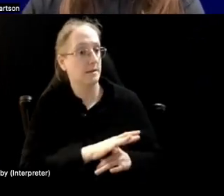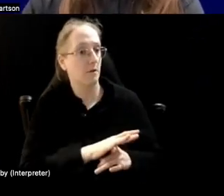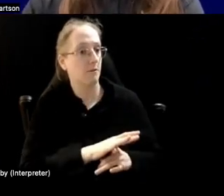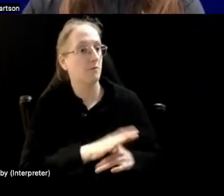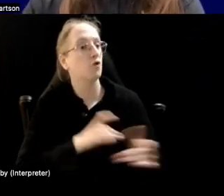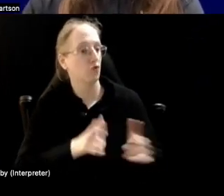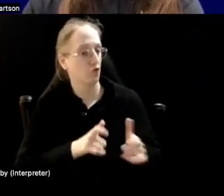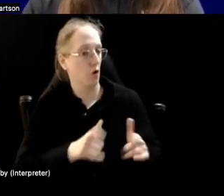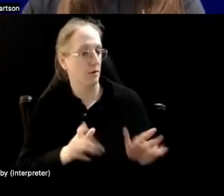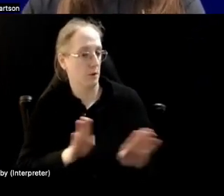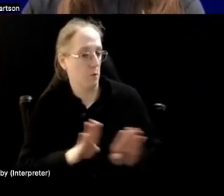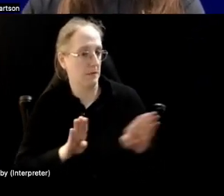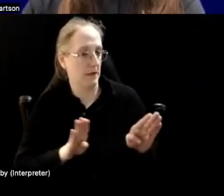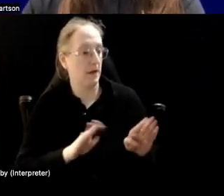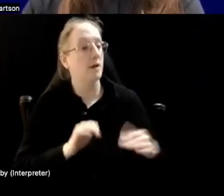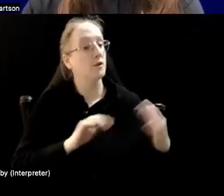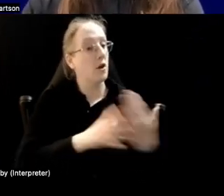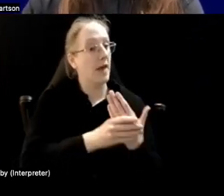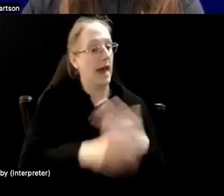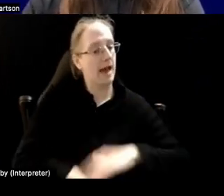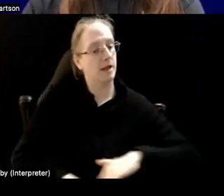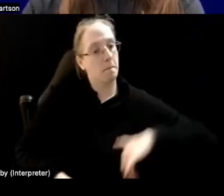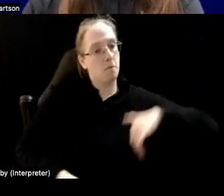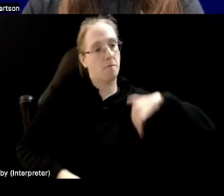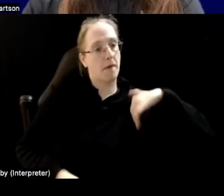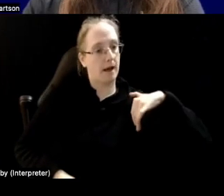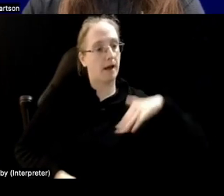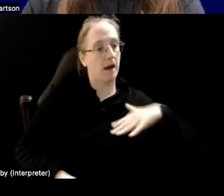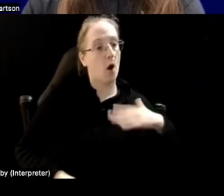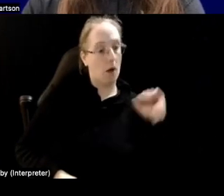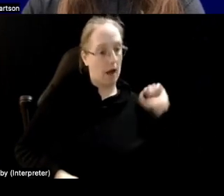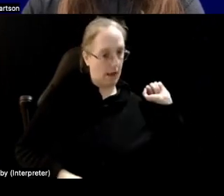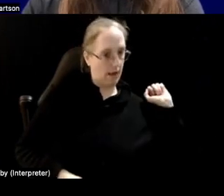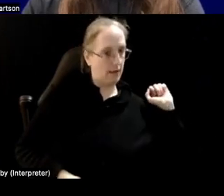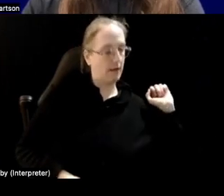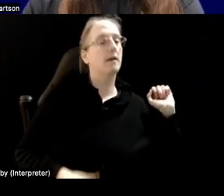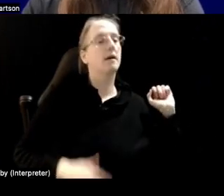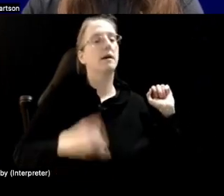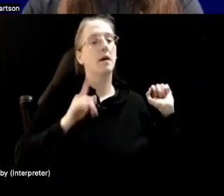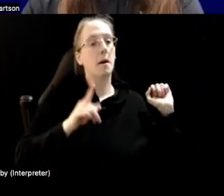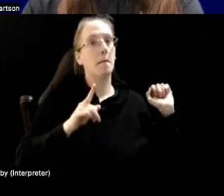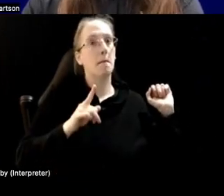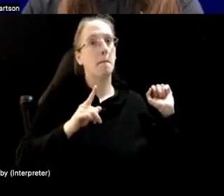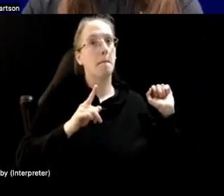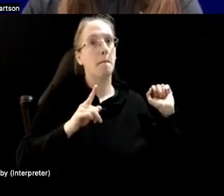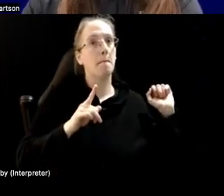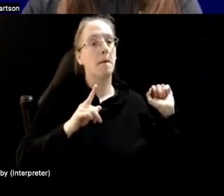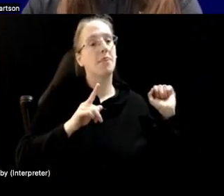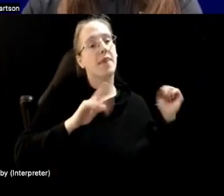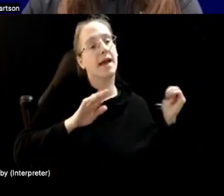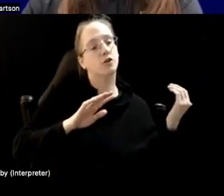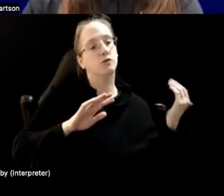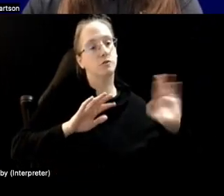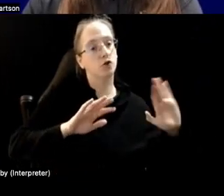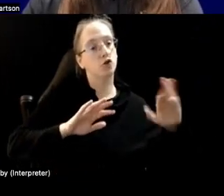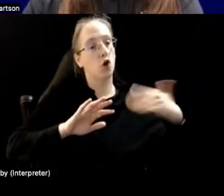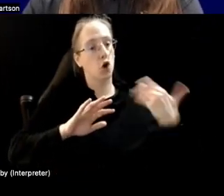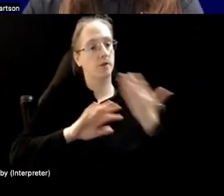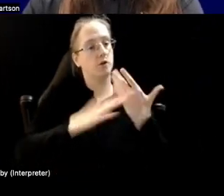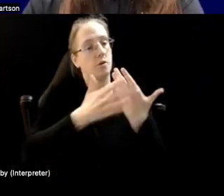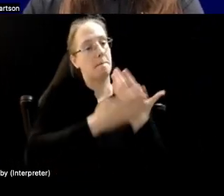from the teacher, but they move it to the back of their hand, so now their two hands are in contact,